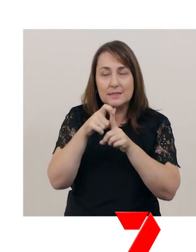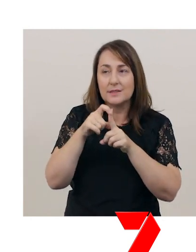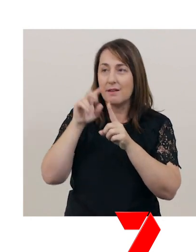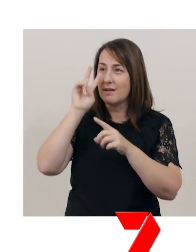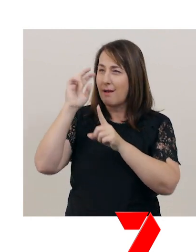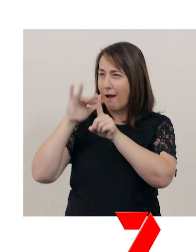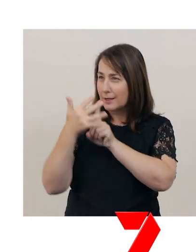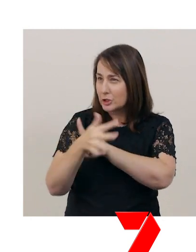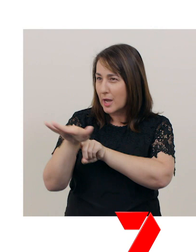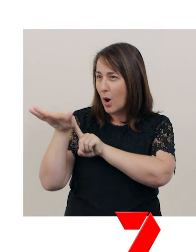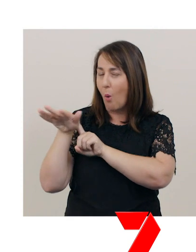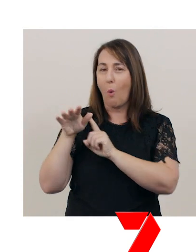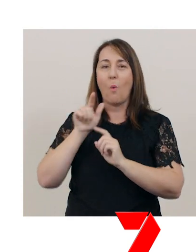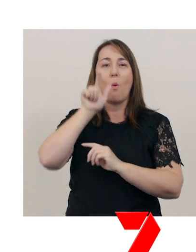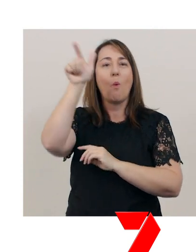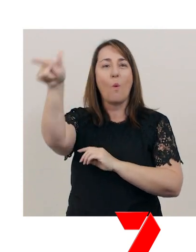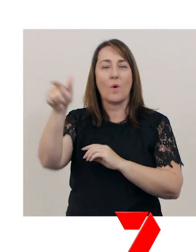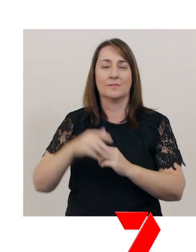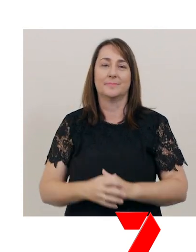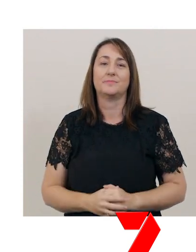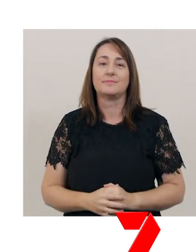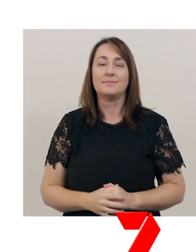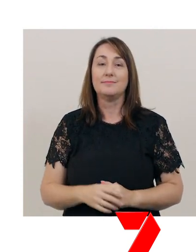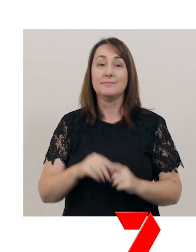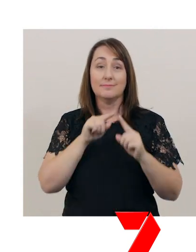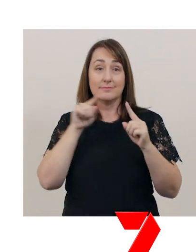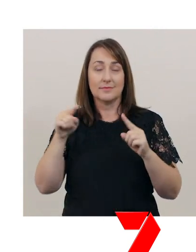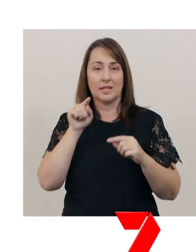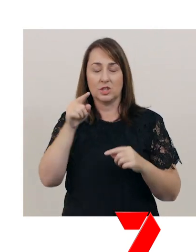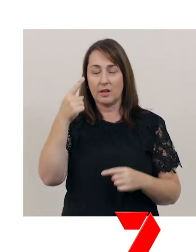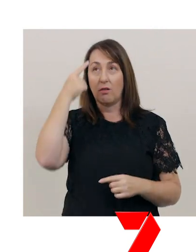Here’s another one: “She thought of the answer to the riddle.”